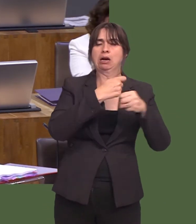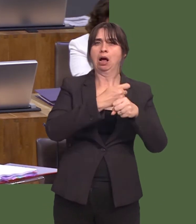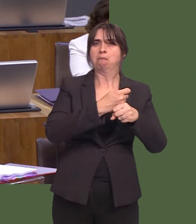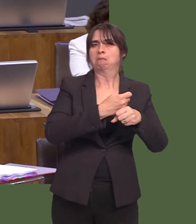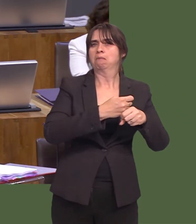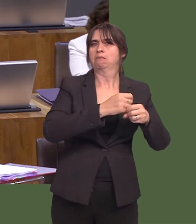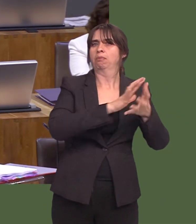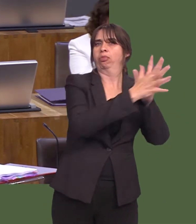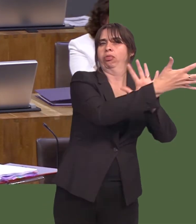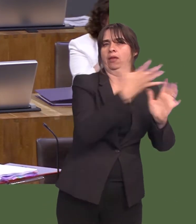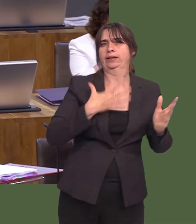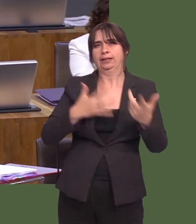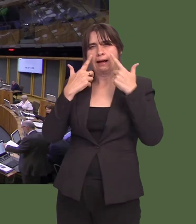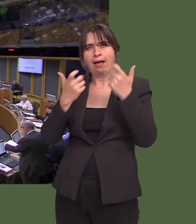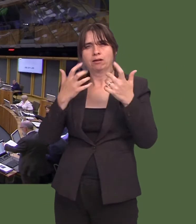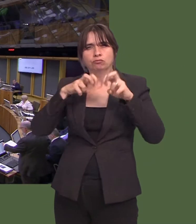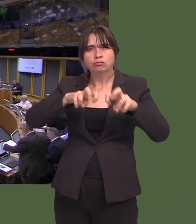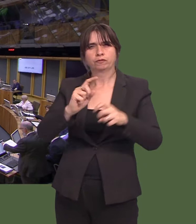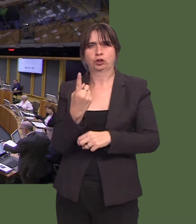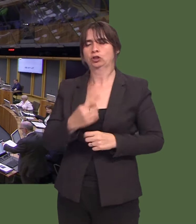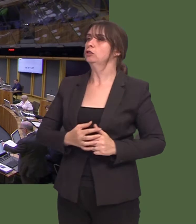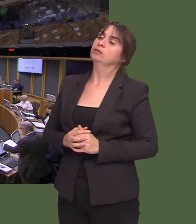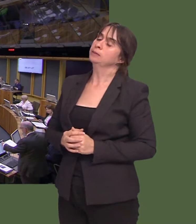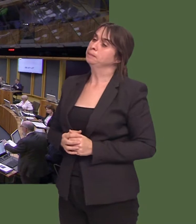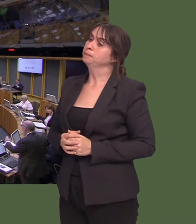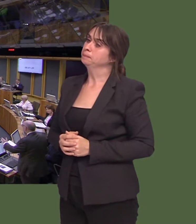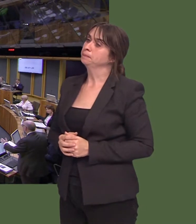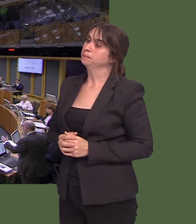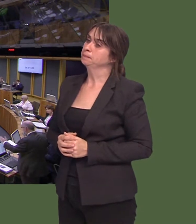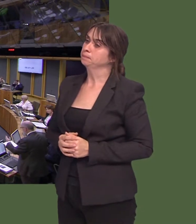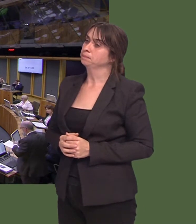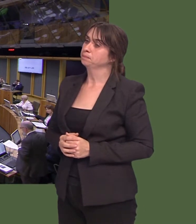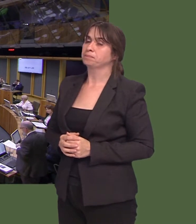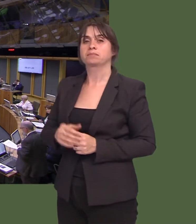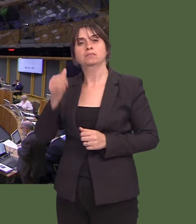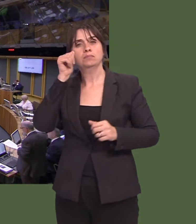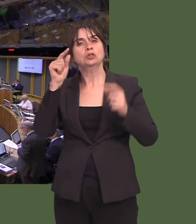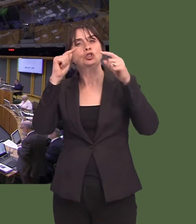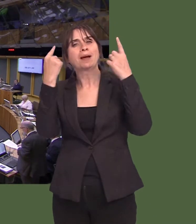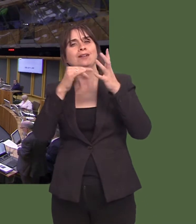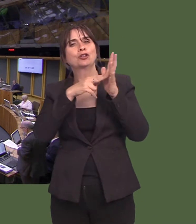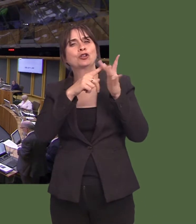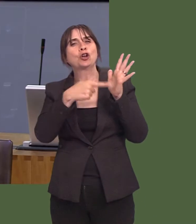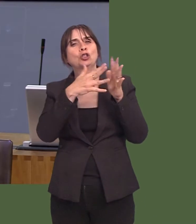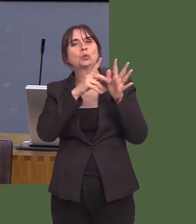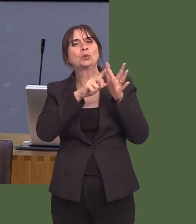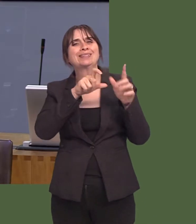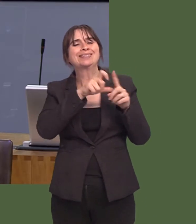Paul Davies: As we know, Japanese knotweed is a plant that has a negative impact not